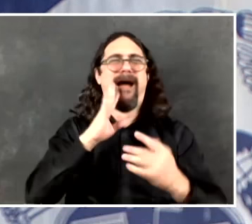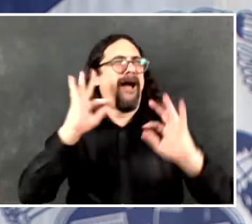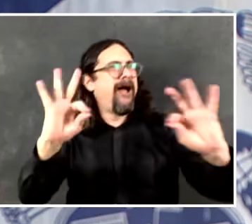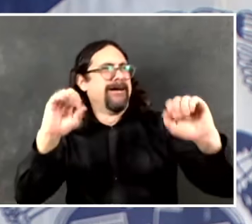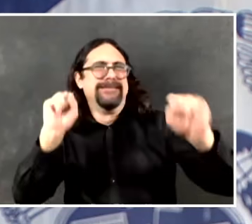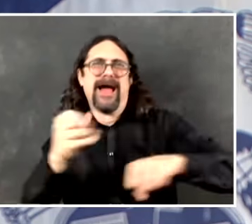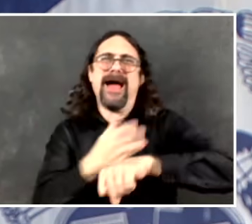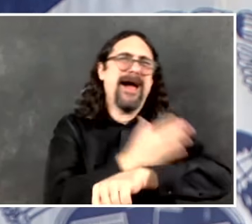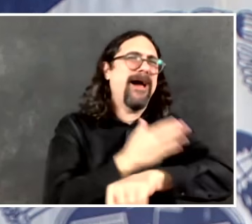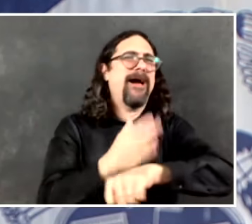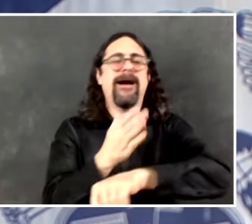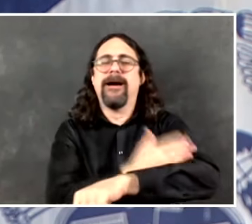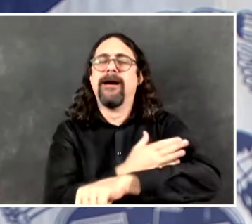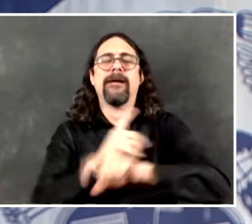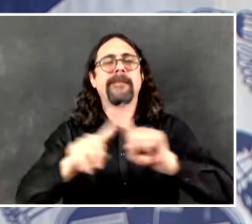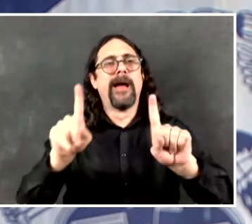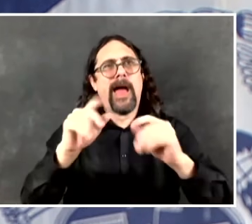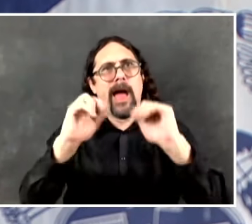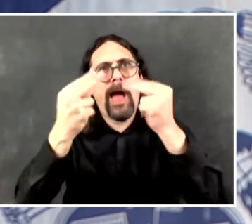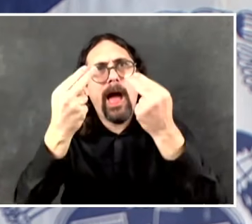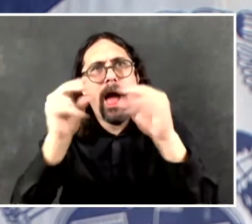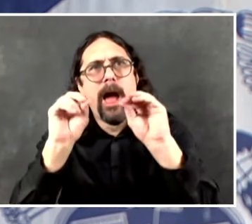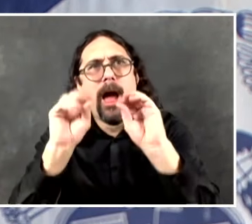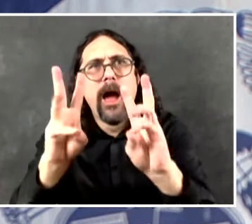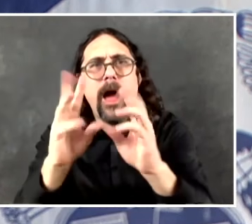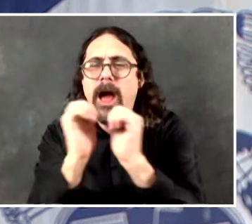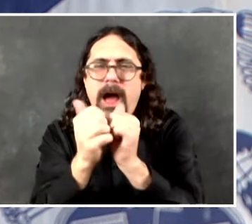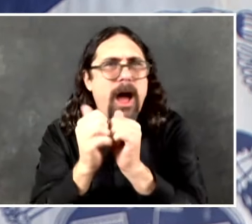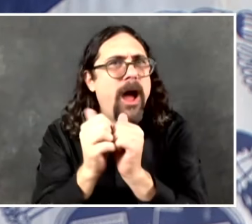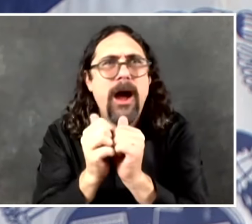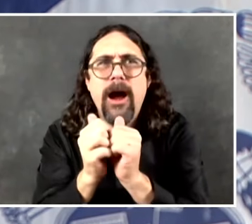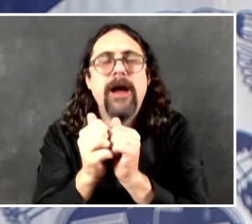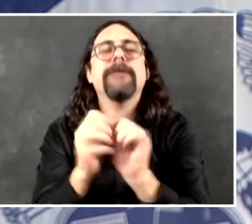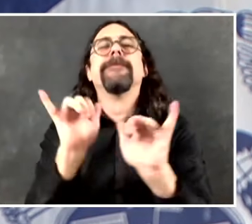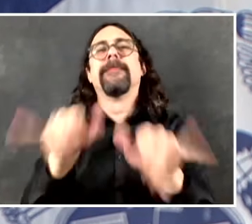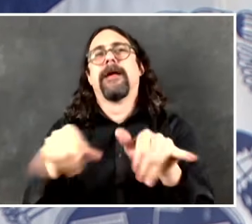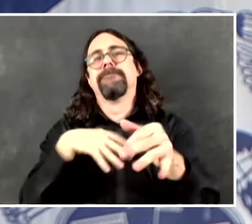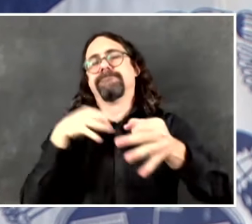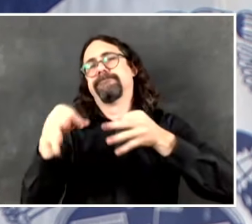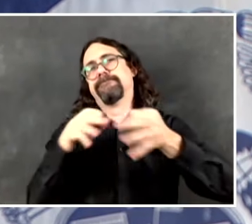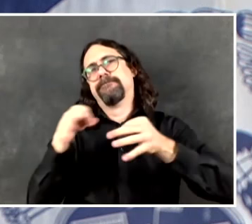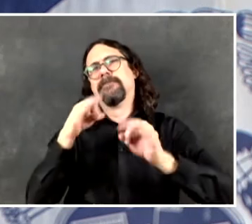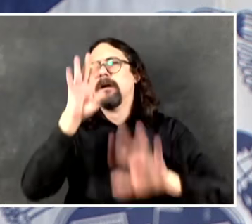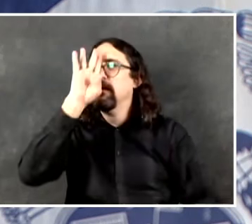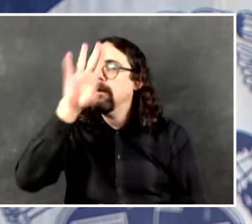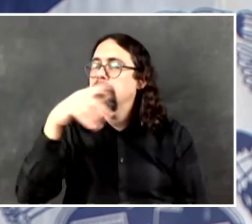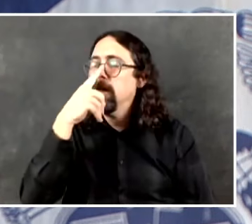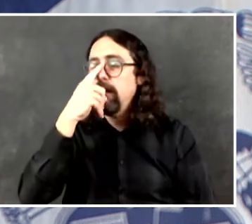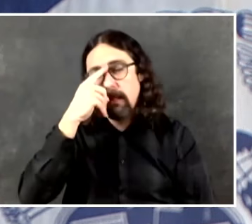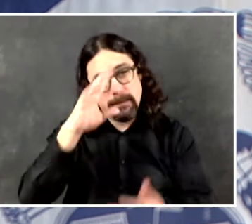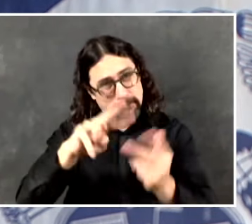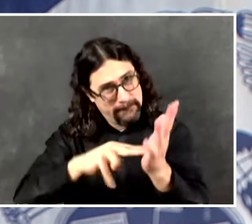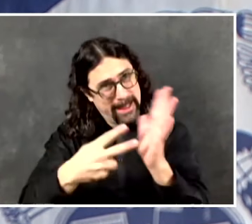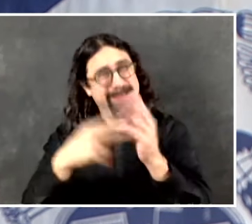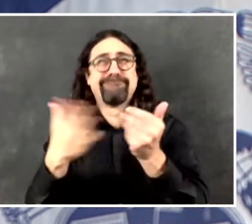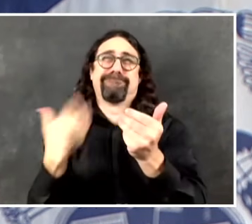BE A LONG EFFORT. IT'S GOING TO BE THE NEXT 20 MOHSNT OF MY ADMINISTRATION D ANTHEN FAR BEYOND.